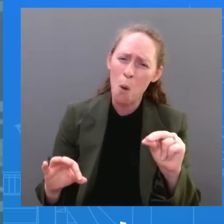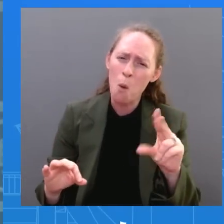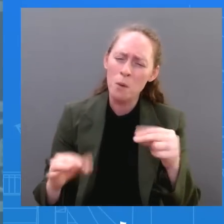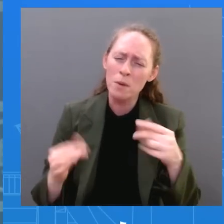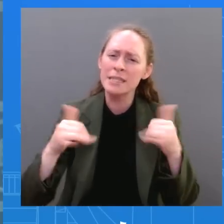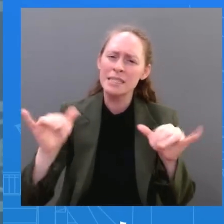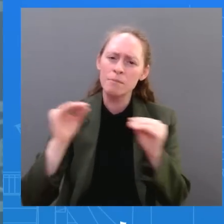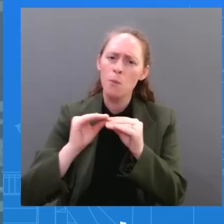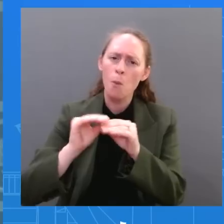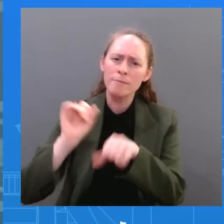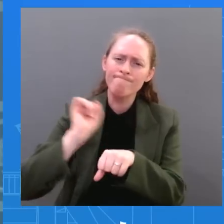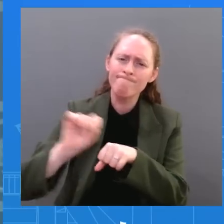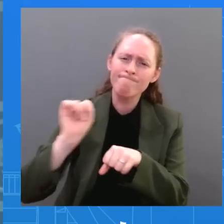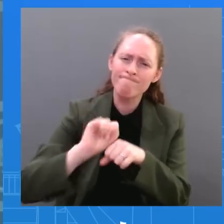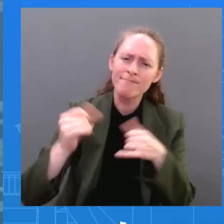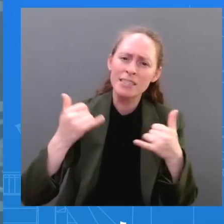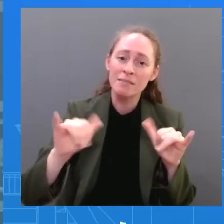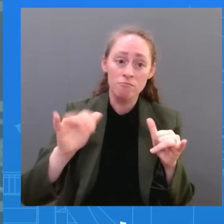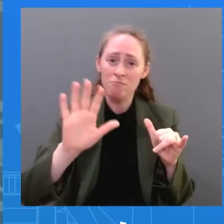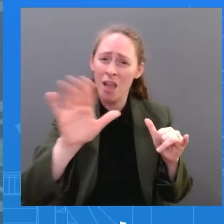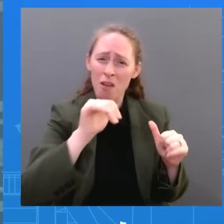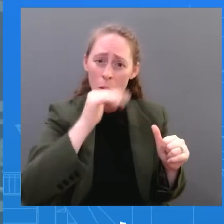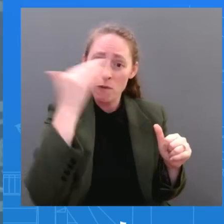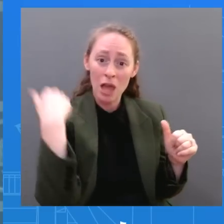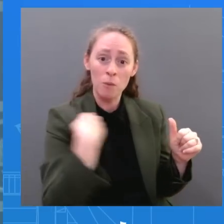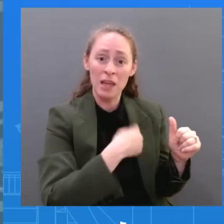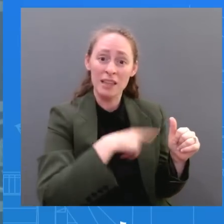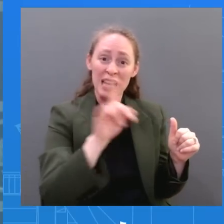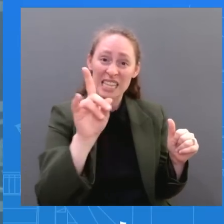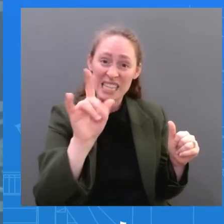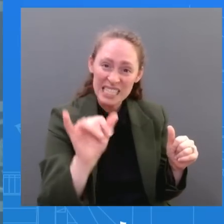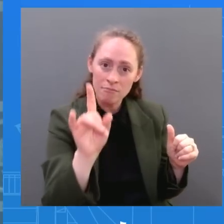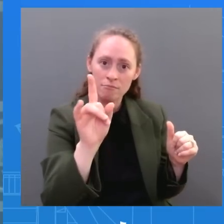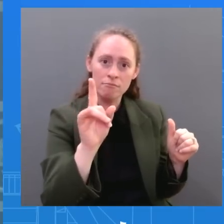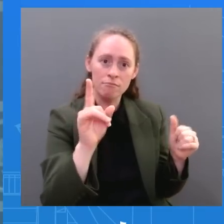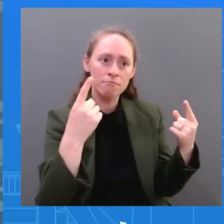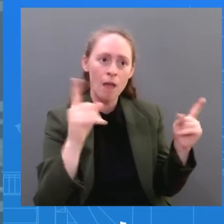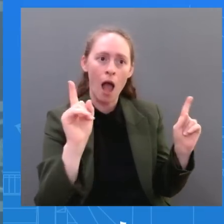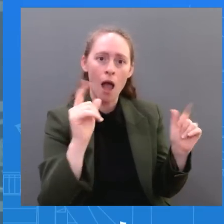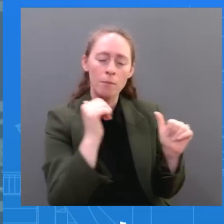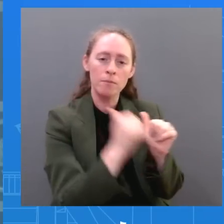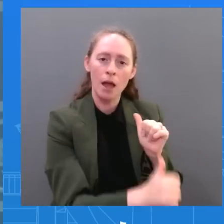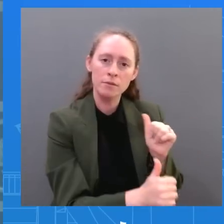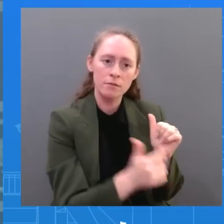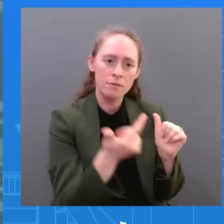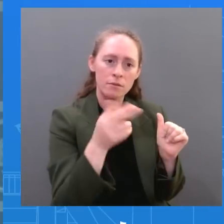that has been done that has not been done in 30 years. That matters. Is there more work to be done? Absolutely.